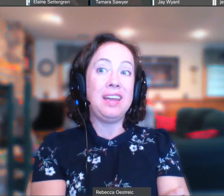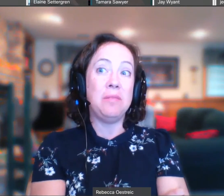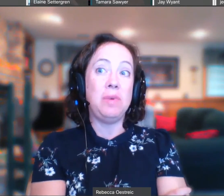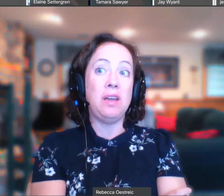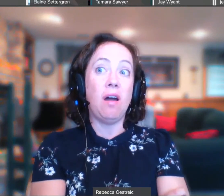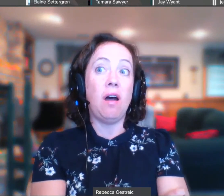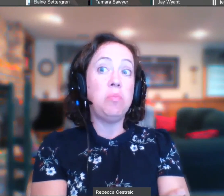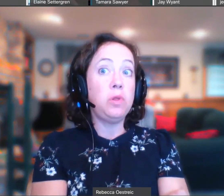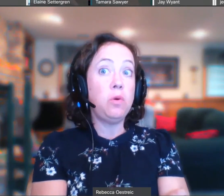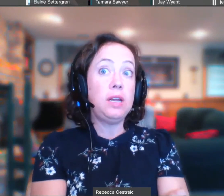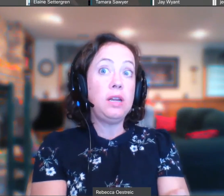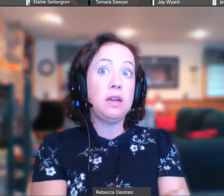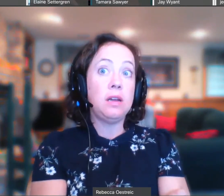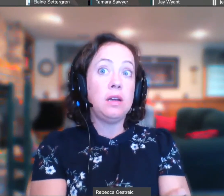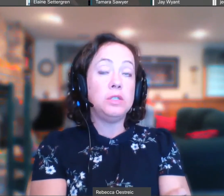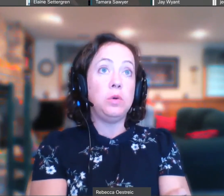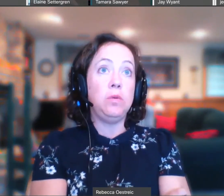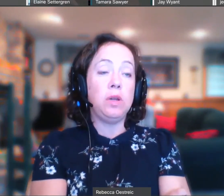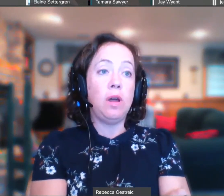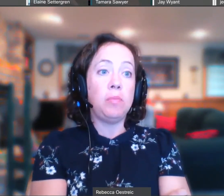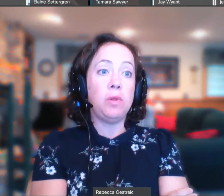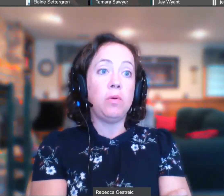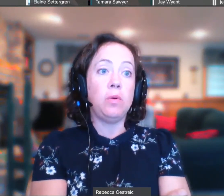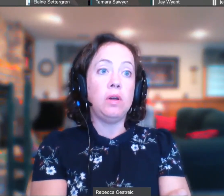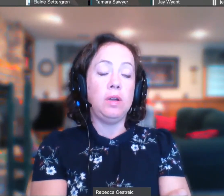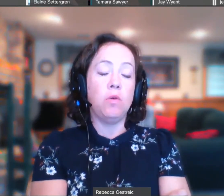it can be uploaded. So you can upload,